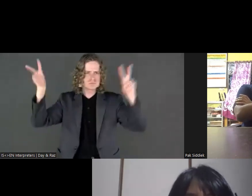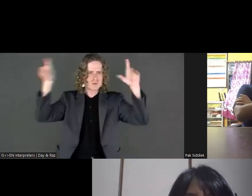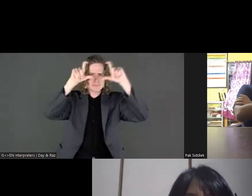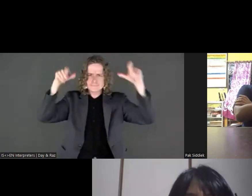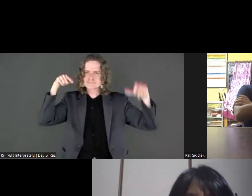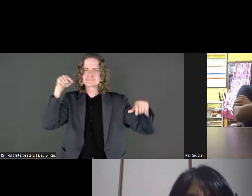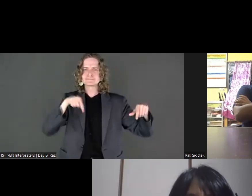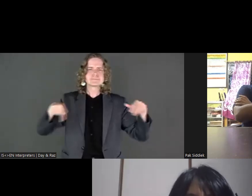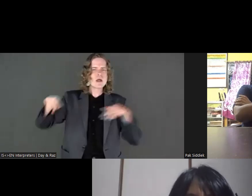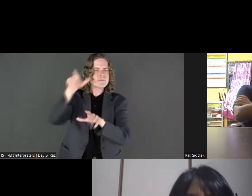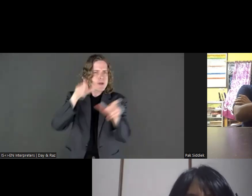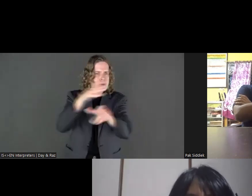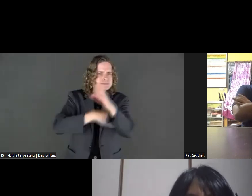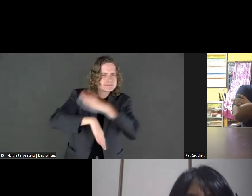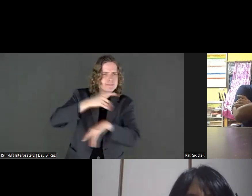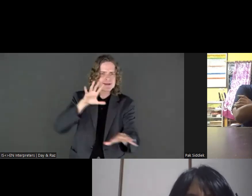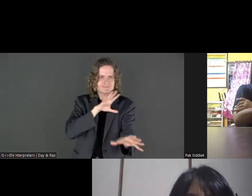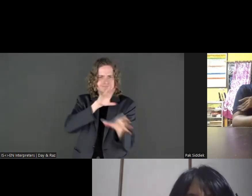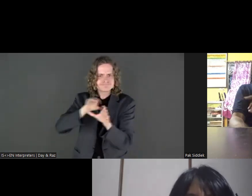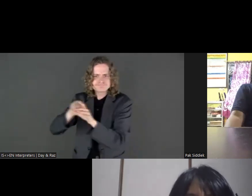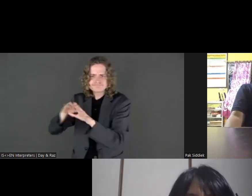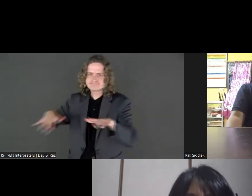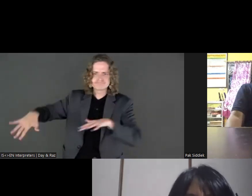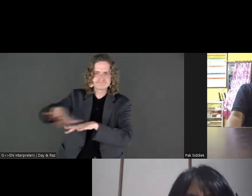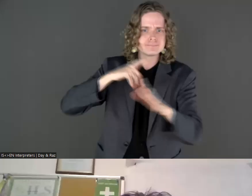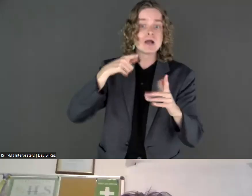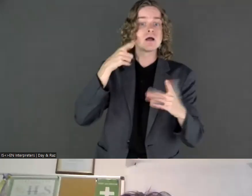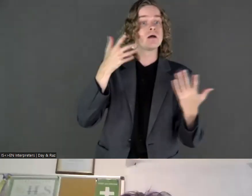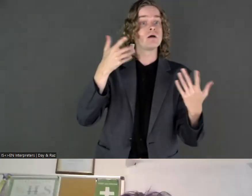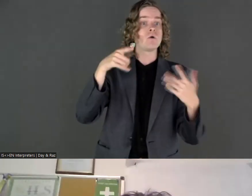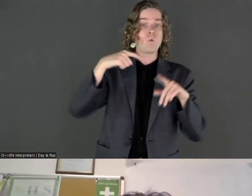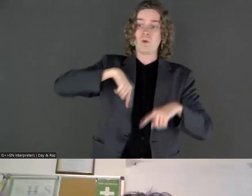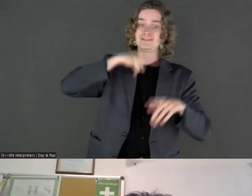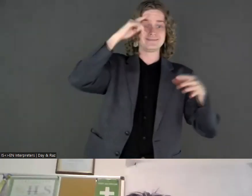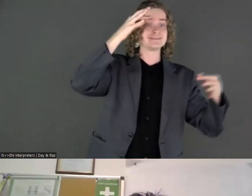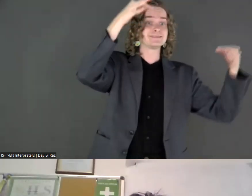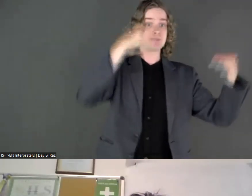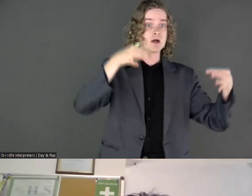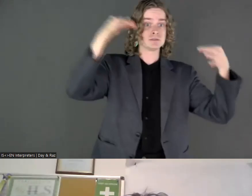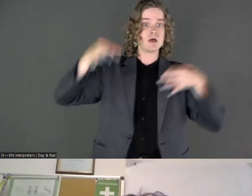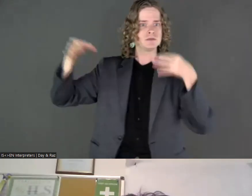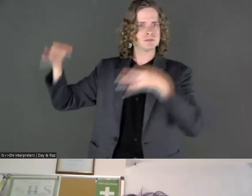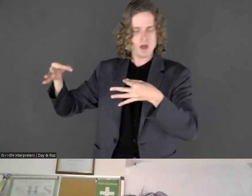humanitarian assistance. And when we are talking about the processes of rebuilding of Ukraine,